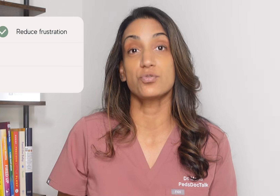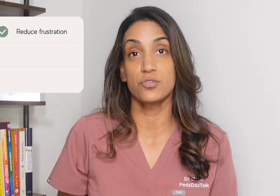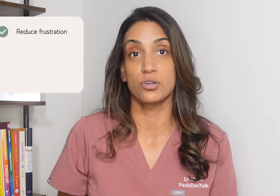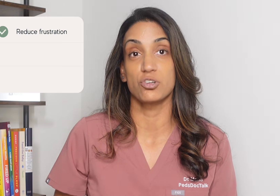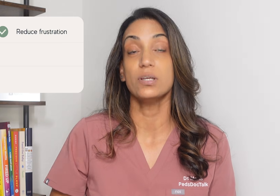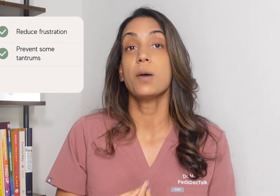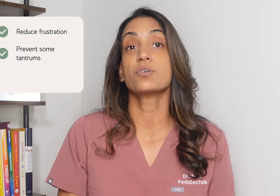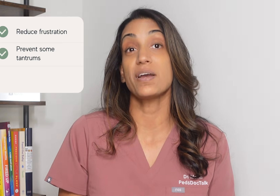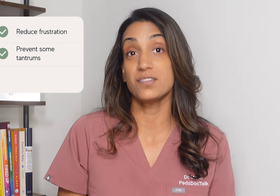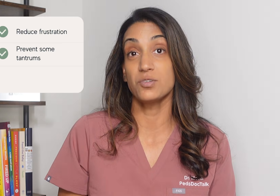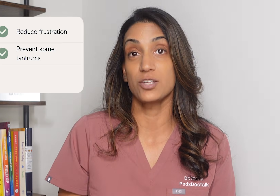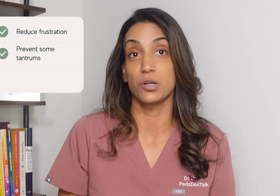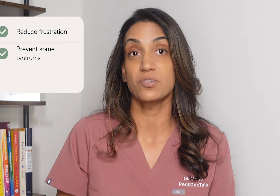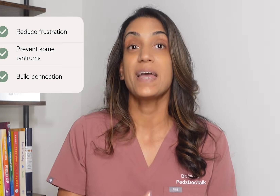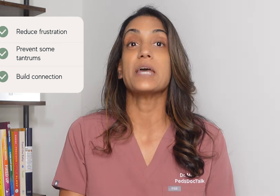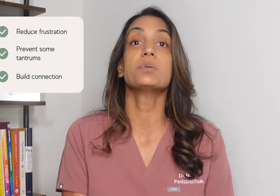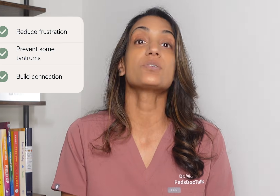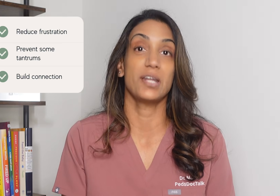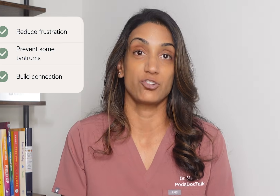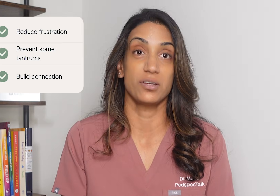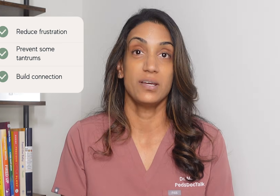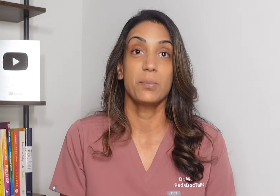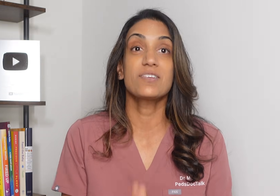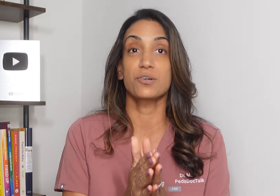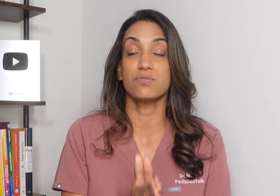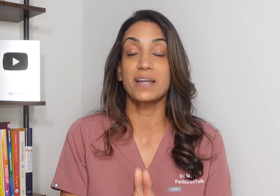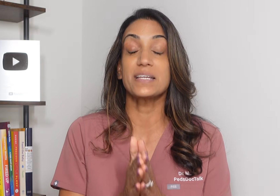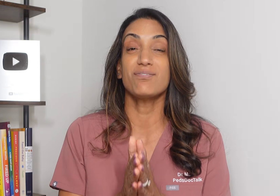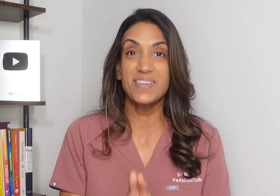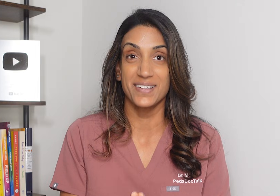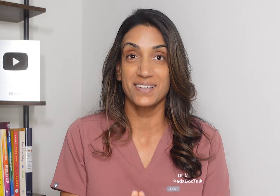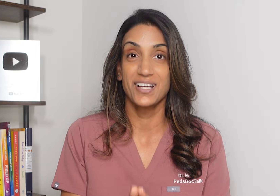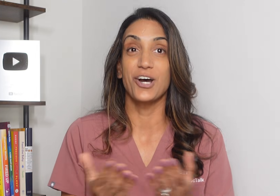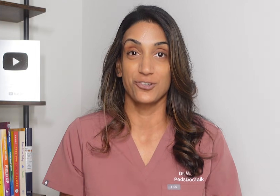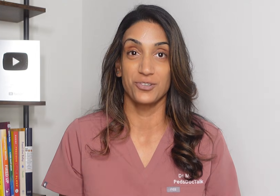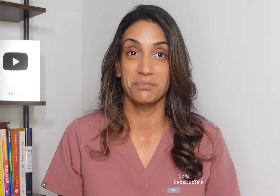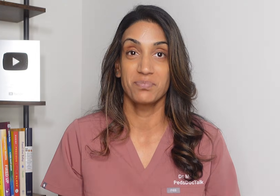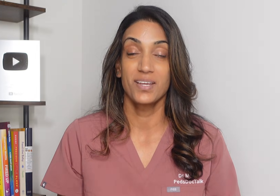frustration, prevent some tantrums, and build connection because they're finally feeling understood.